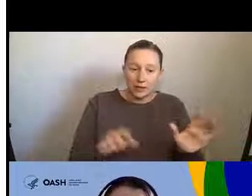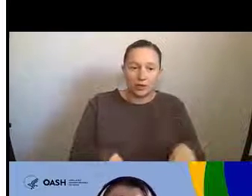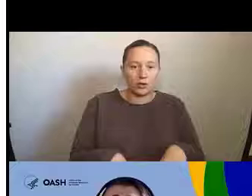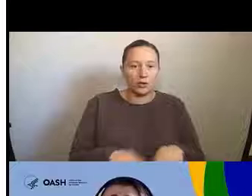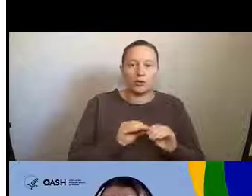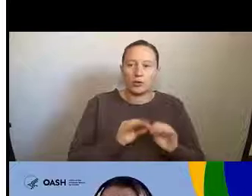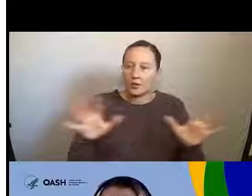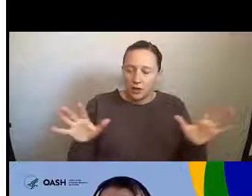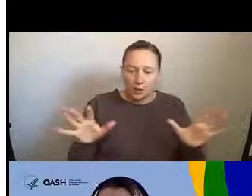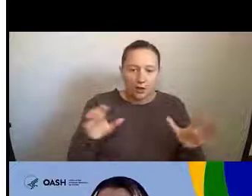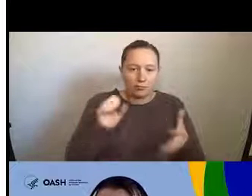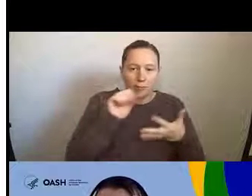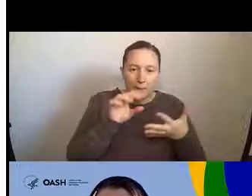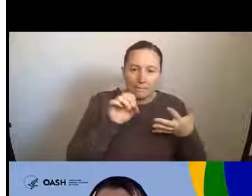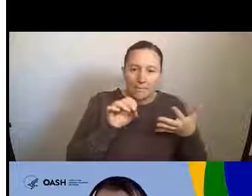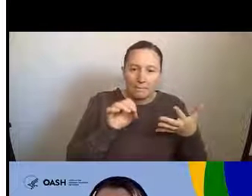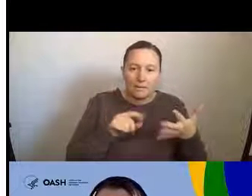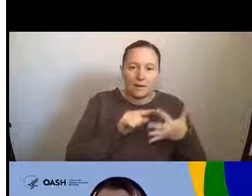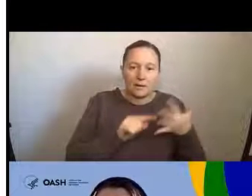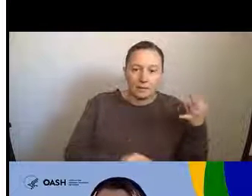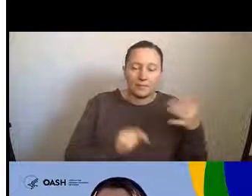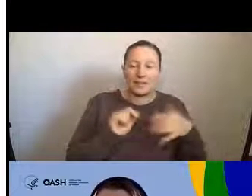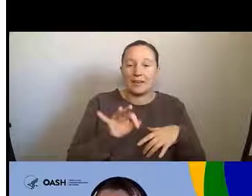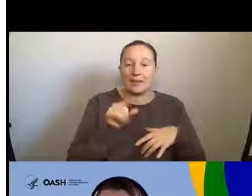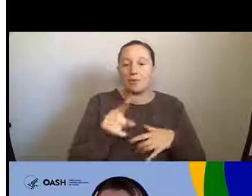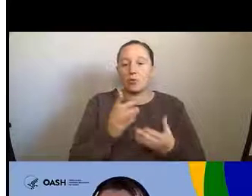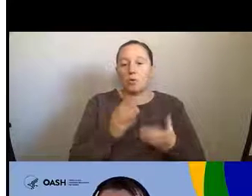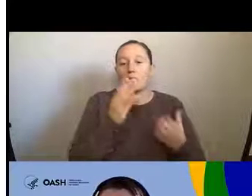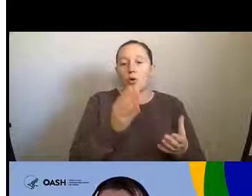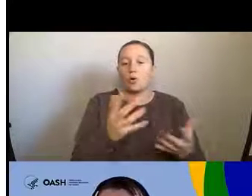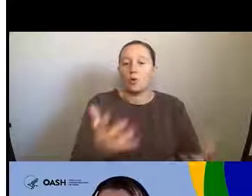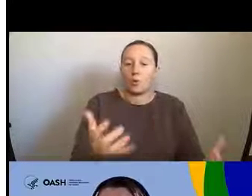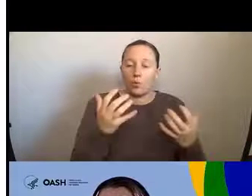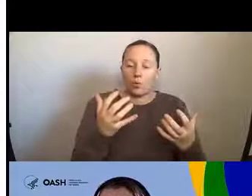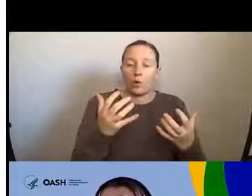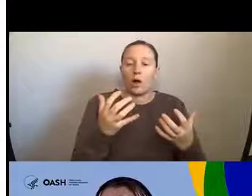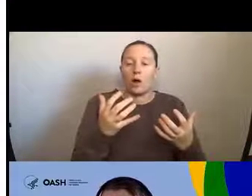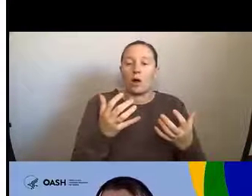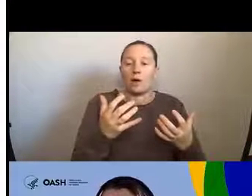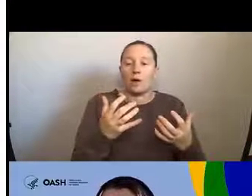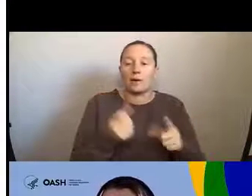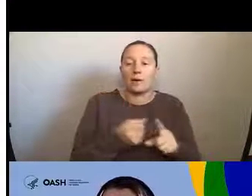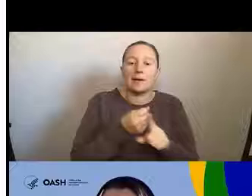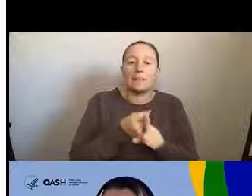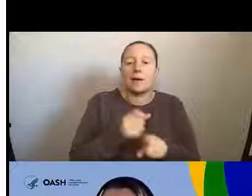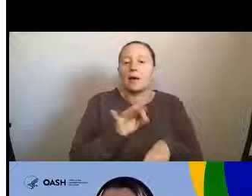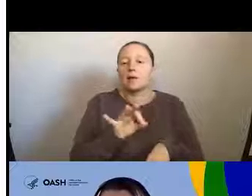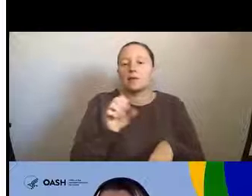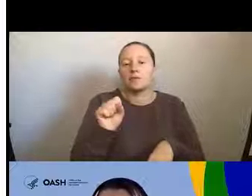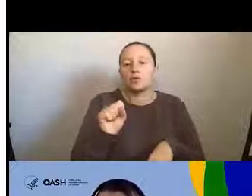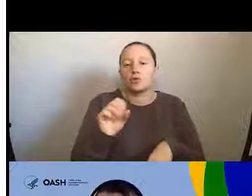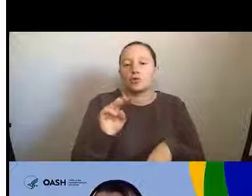So for example, if you're proposing to conduct research on the impact of social media on teen mental health,